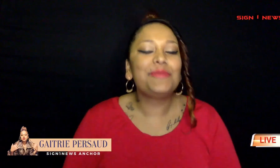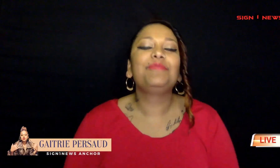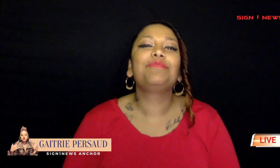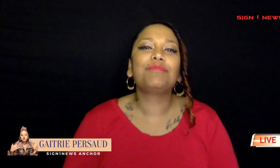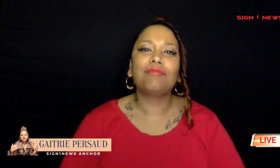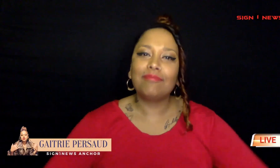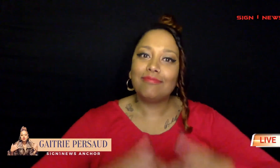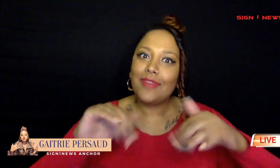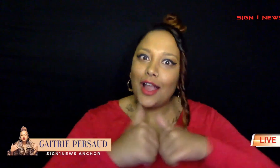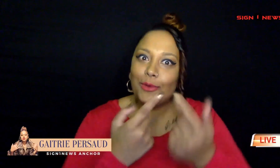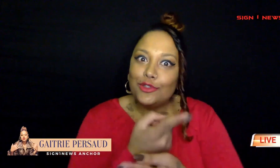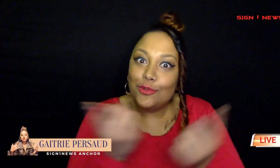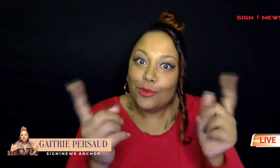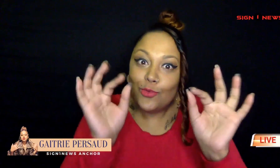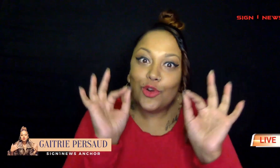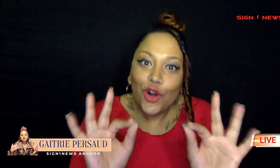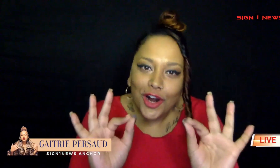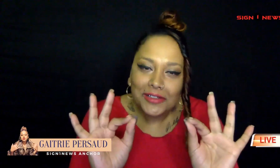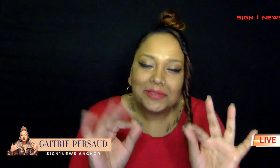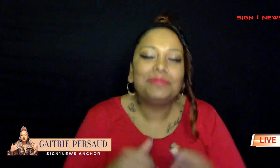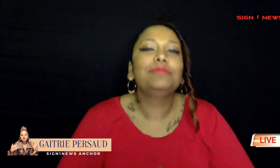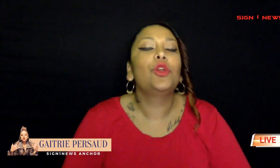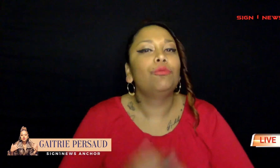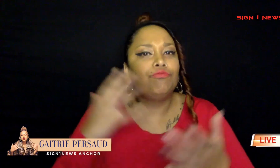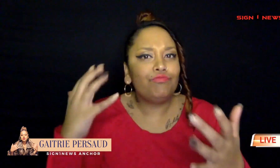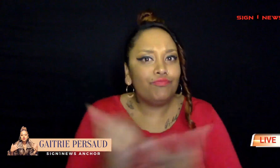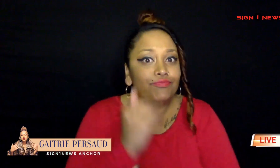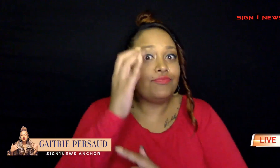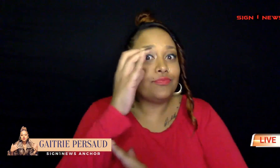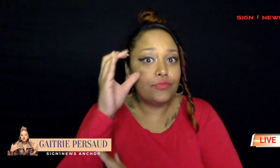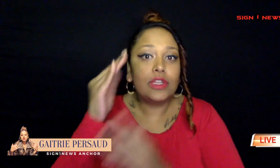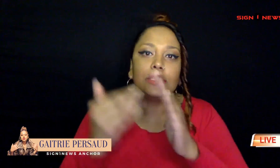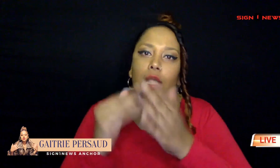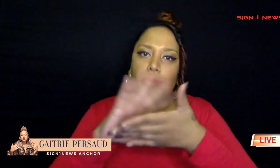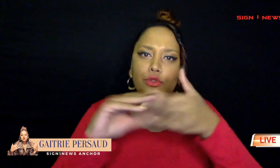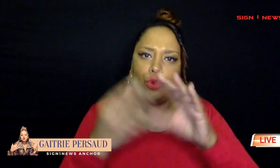at the top trending stories making headlines today is everybody doing good